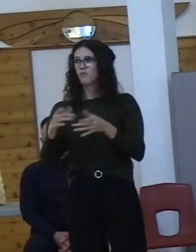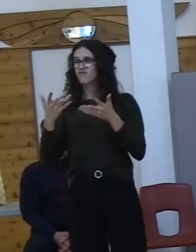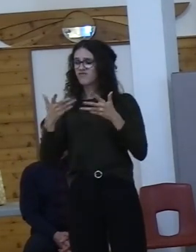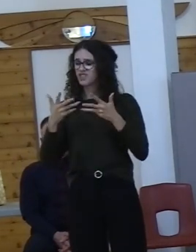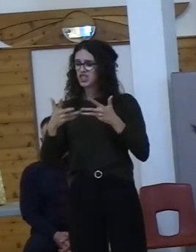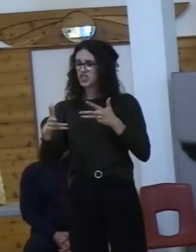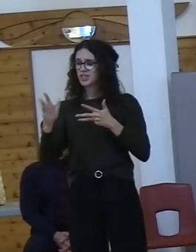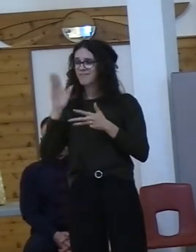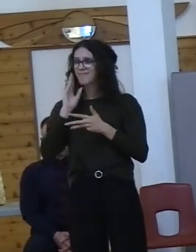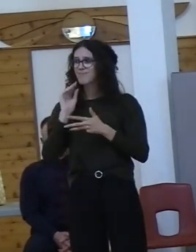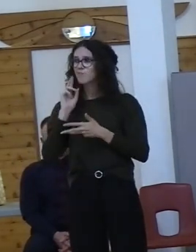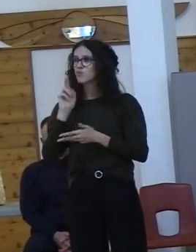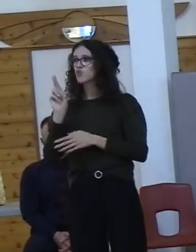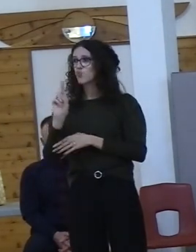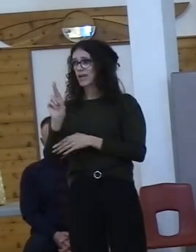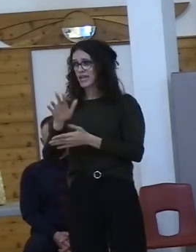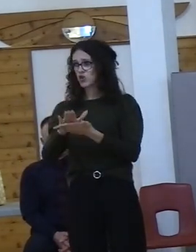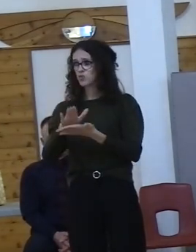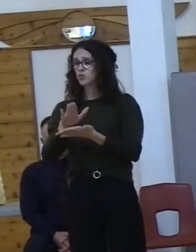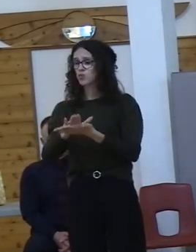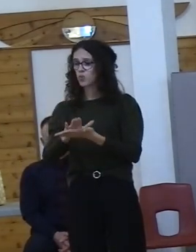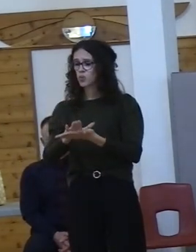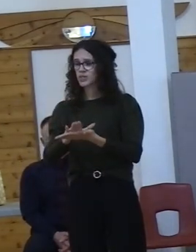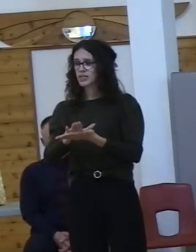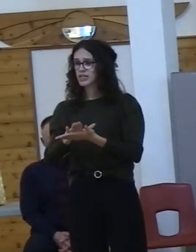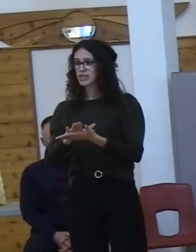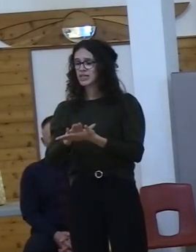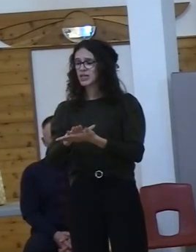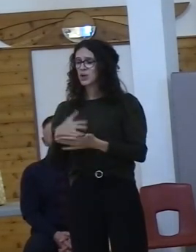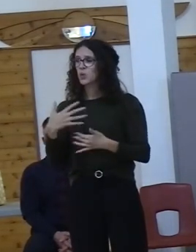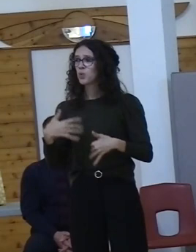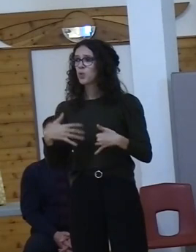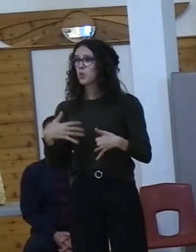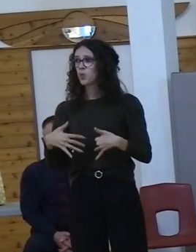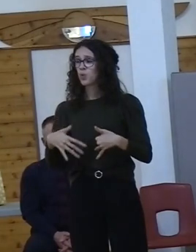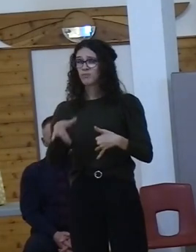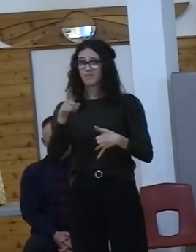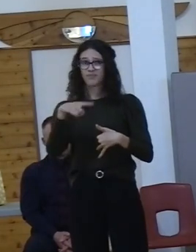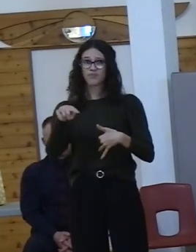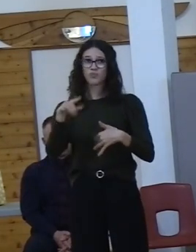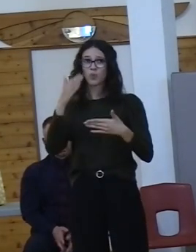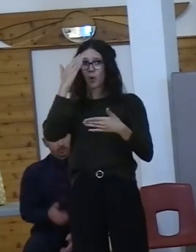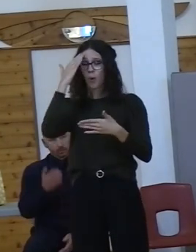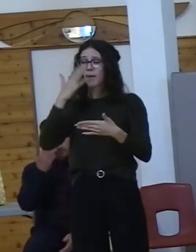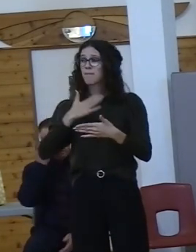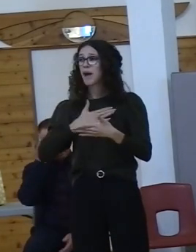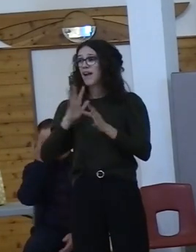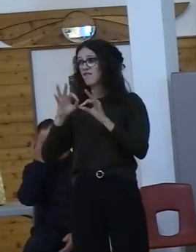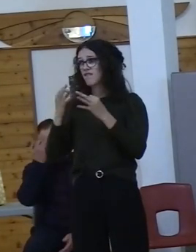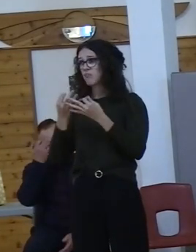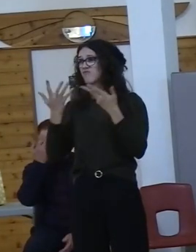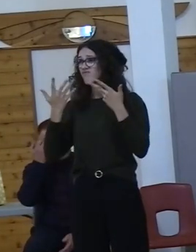As was mentioned, that's all part of my family. My two older brothers were in residential school.